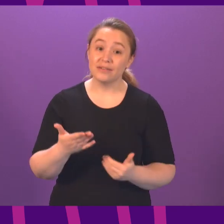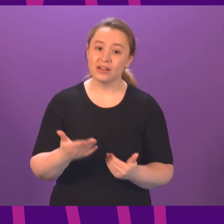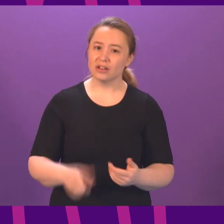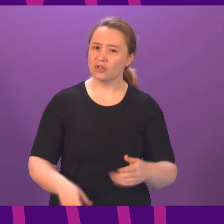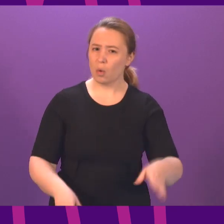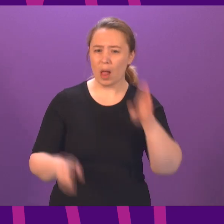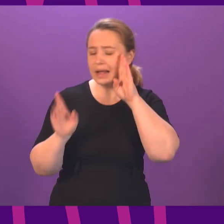she not listen?